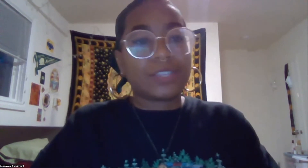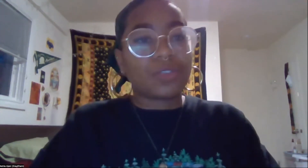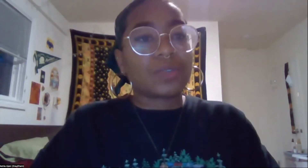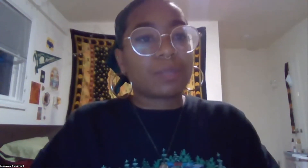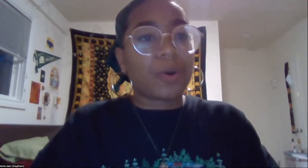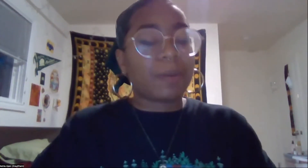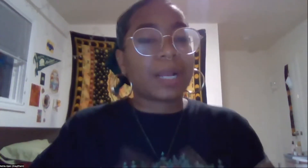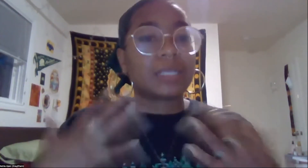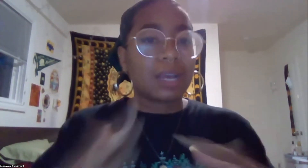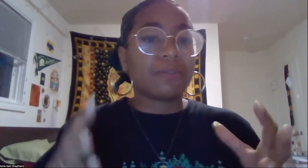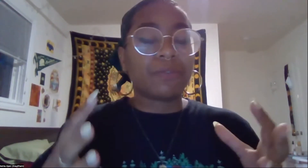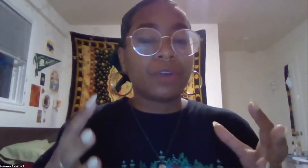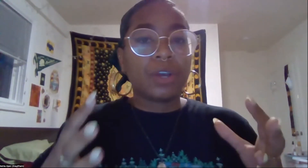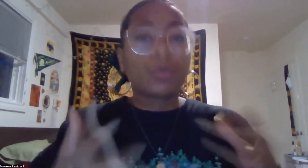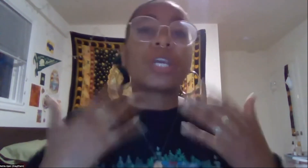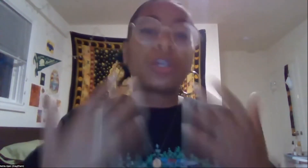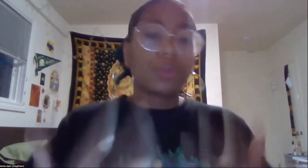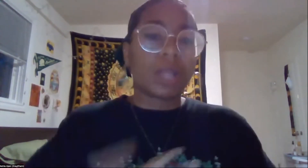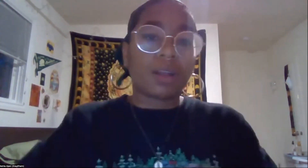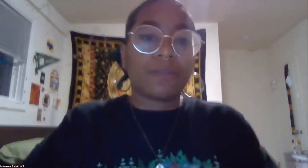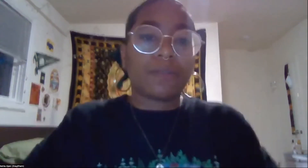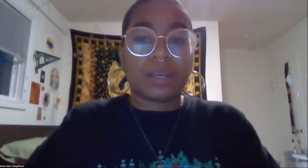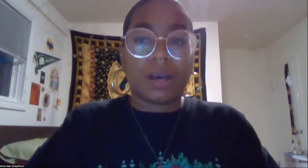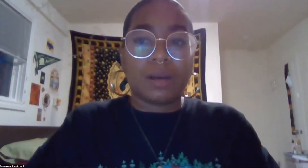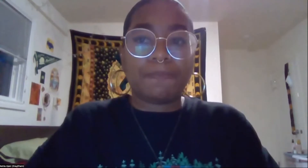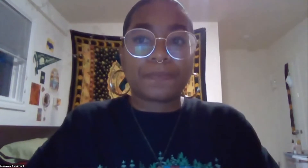And so this was a poem I guess, kind of working through a lot of the